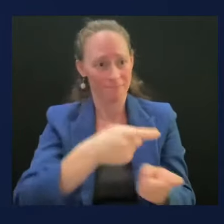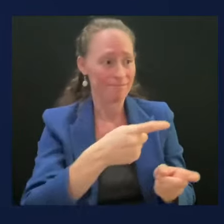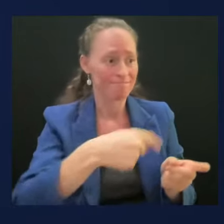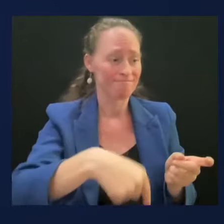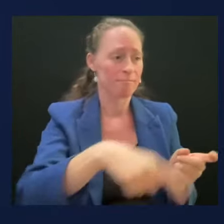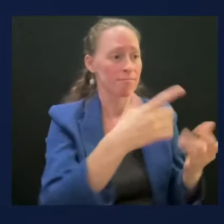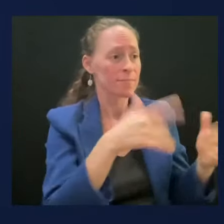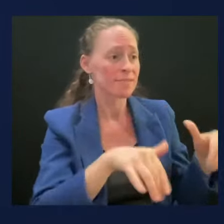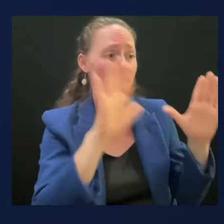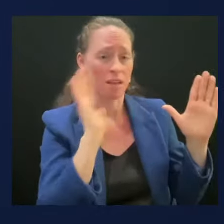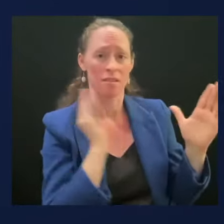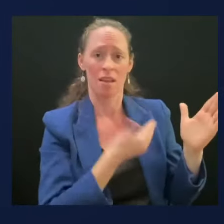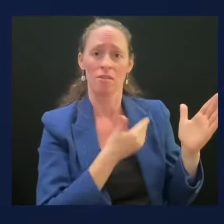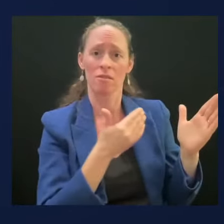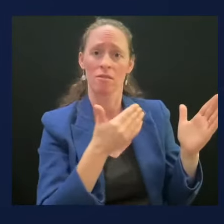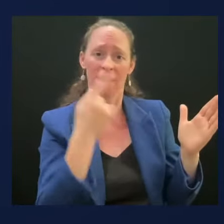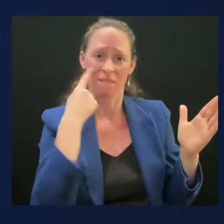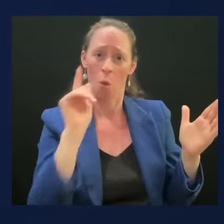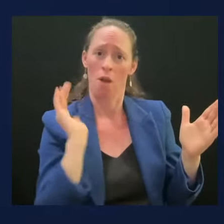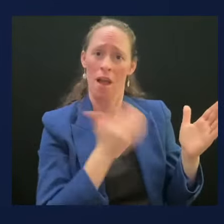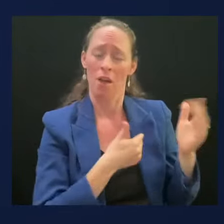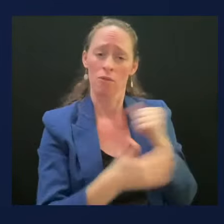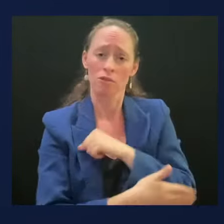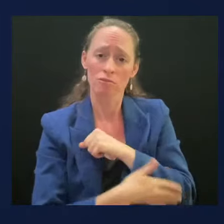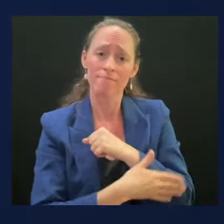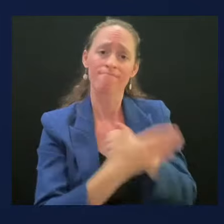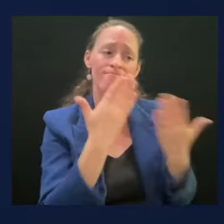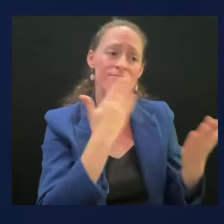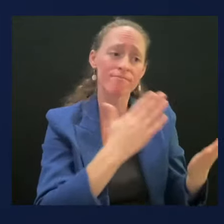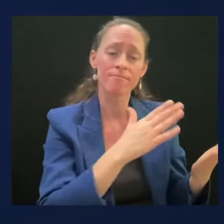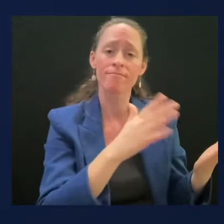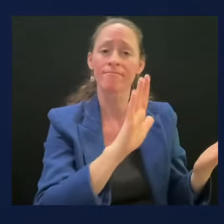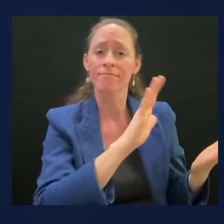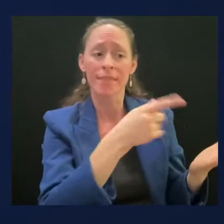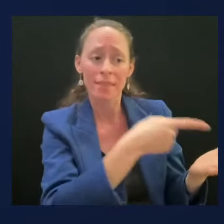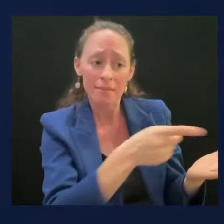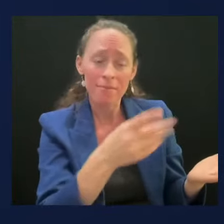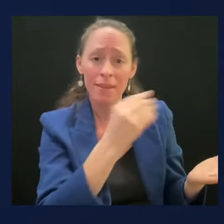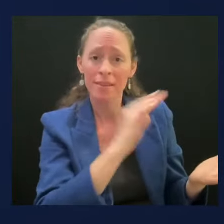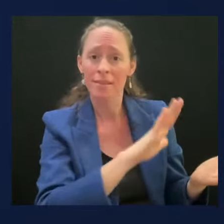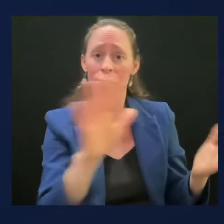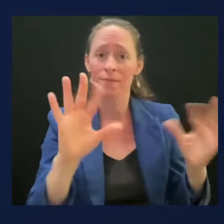As our president has stated, God, we have a soul. And I pray that you would help us